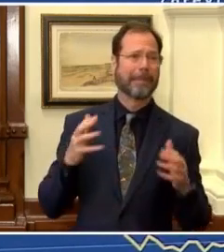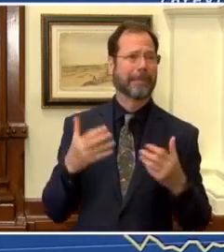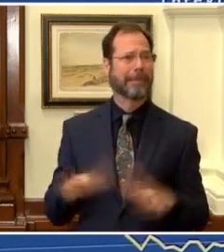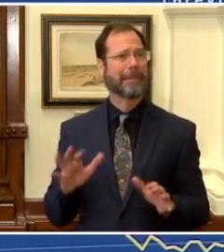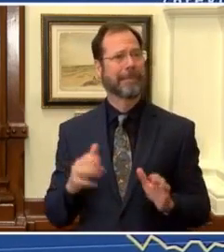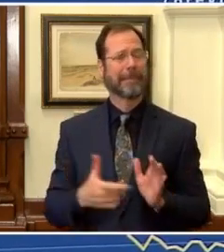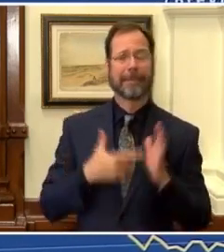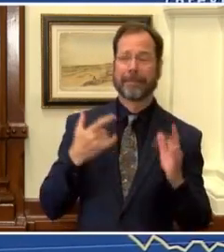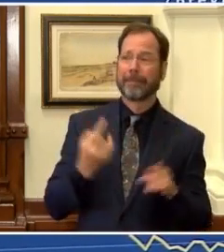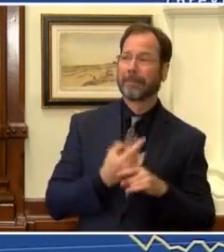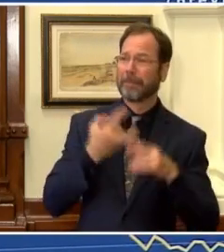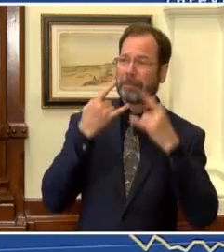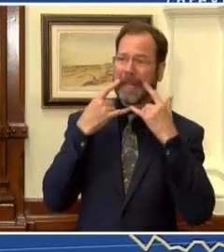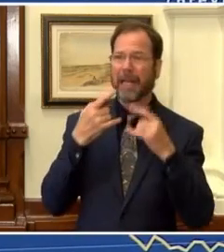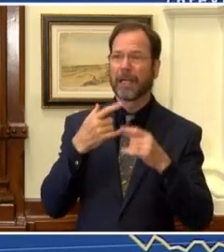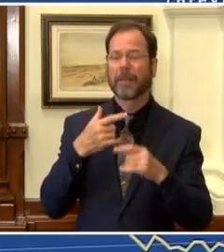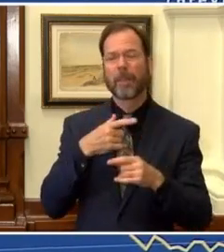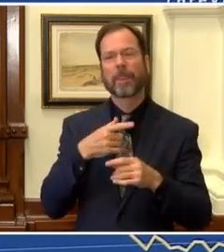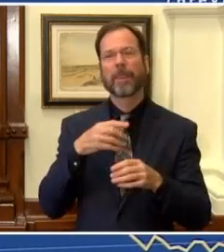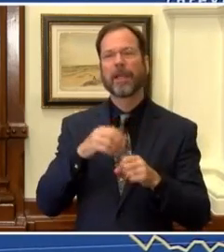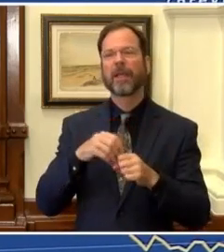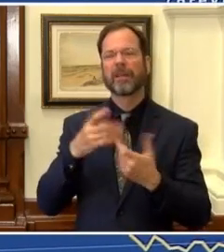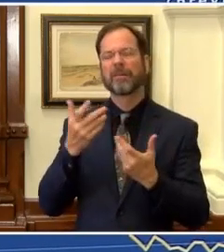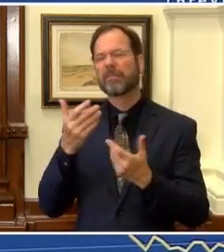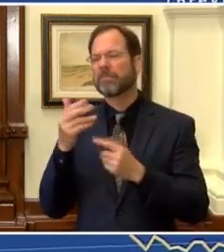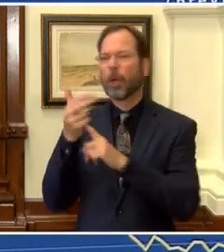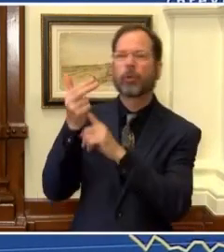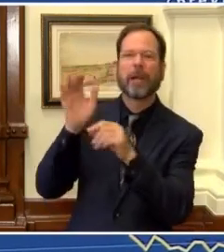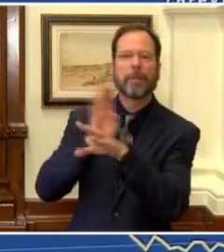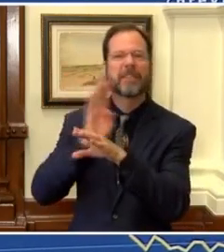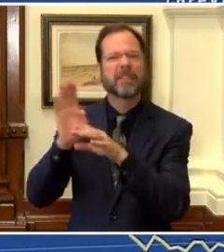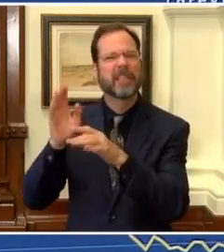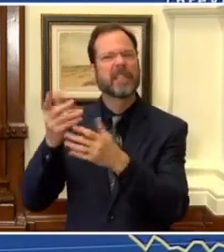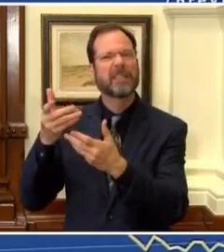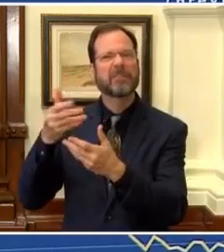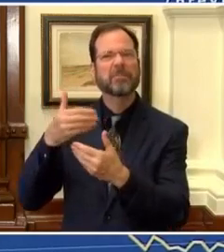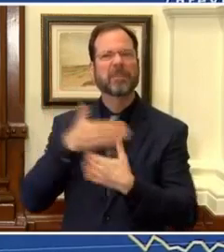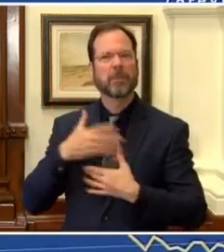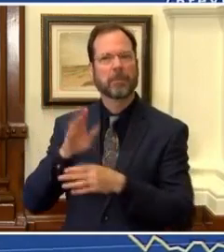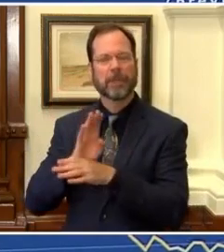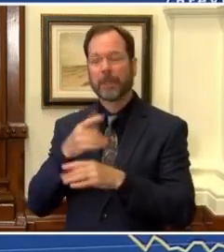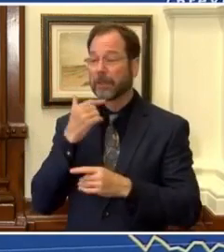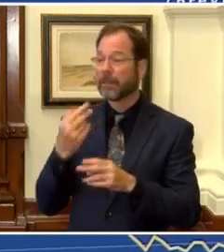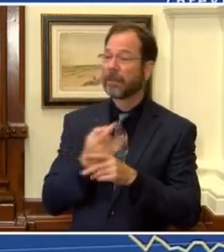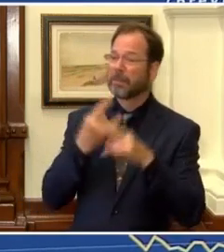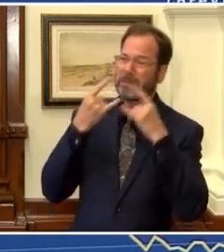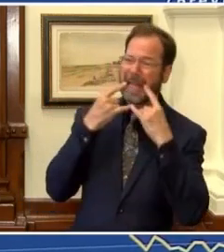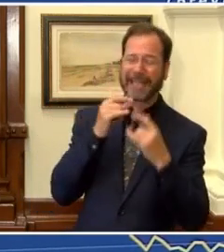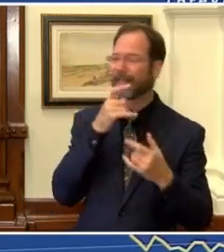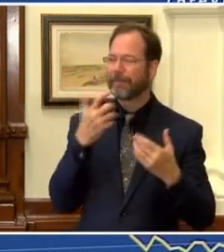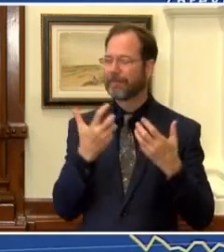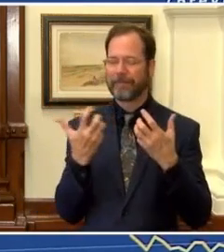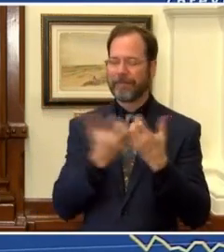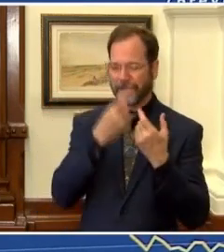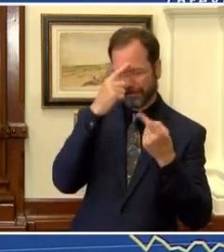BUSINESS PERSON IN THE STATE OF TEXAS WHO WAS NOT ALL THAT EXCITED ABOUT WEARING A MASK. THIS PERSON IS IN THE